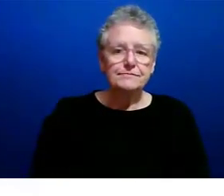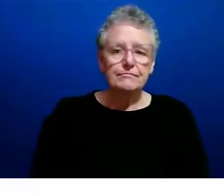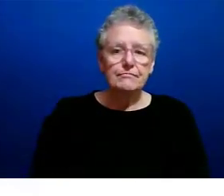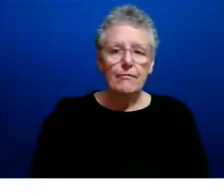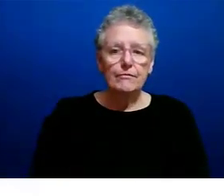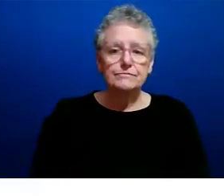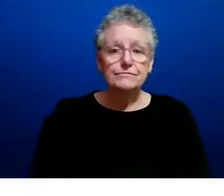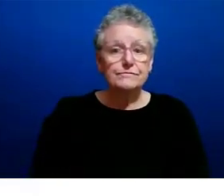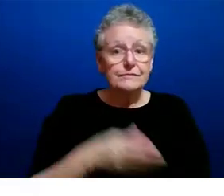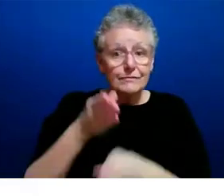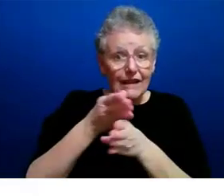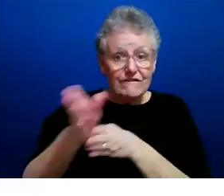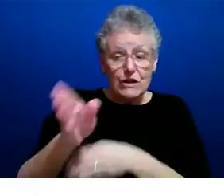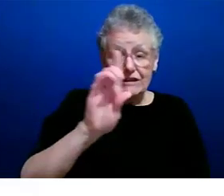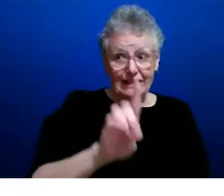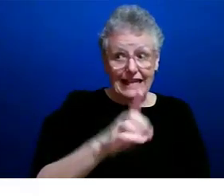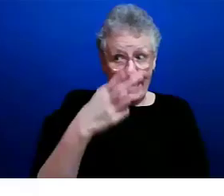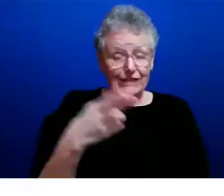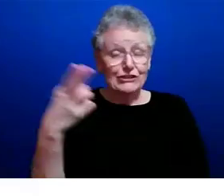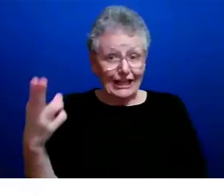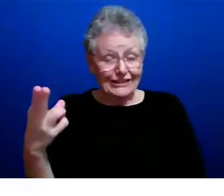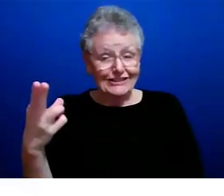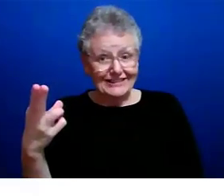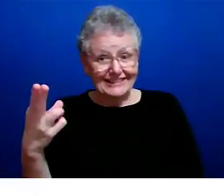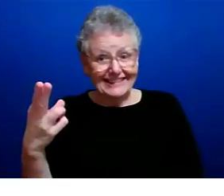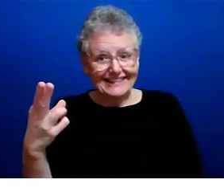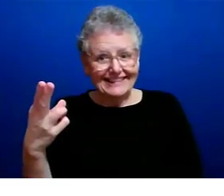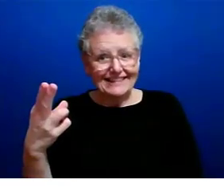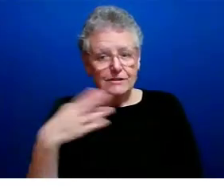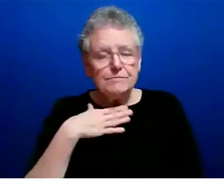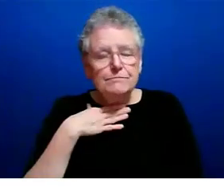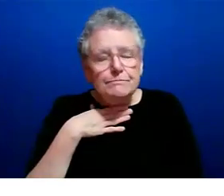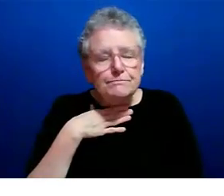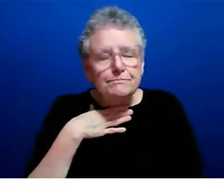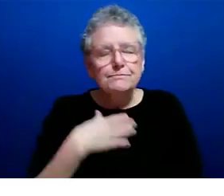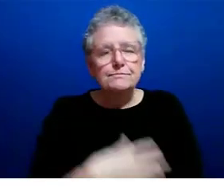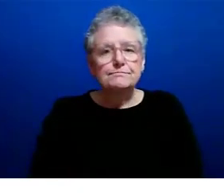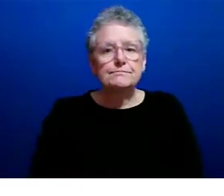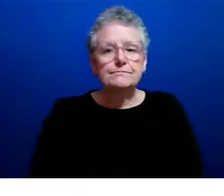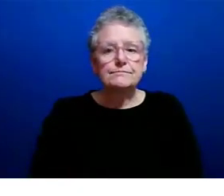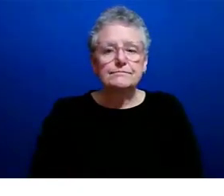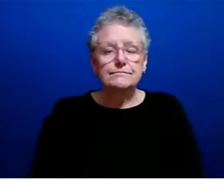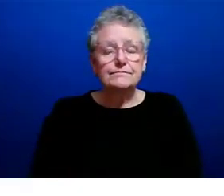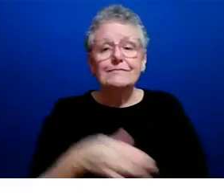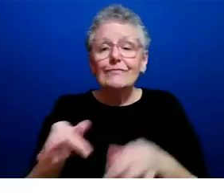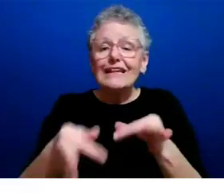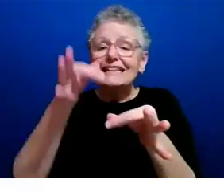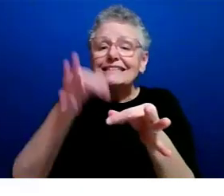In the field of DHH... Simple clarifications,